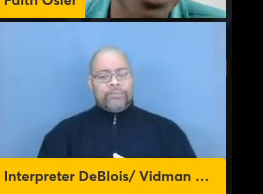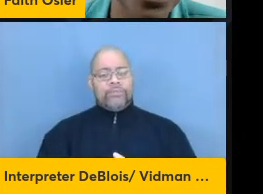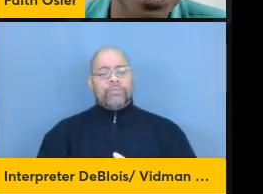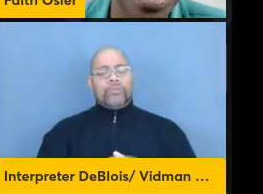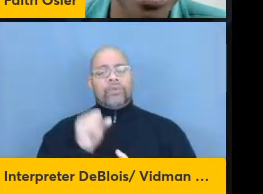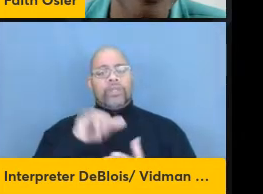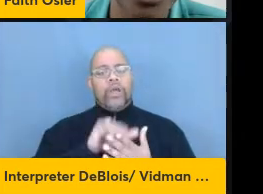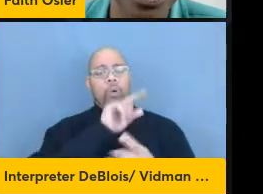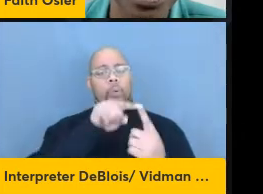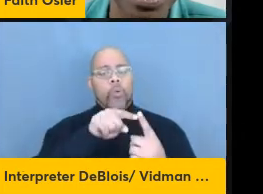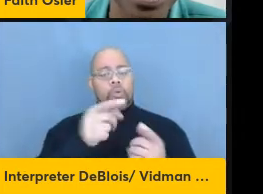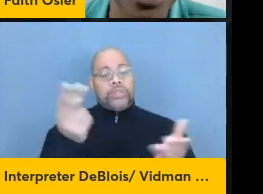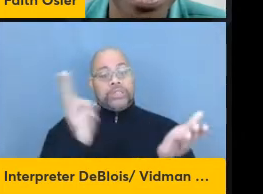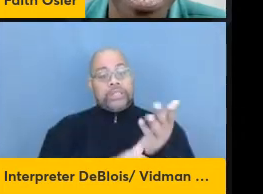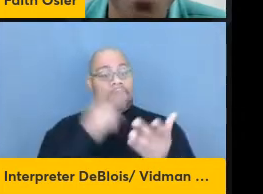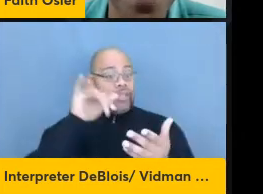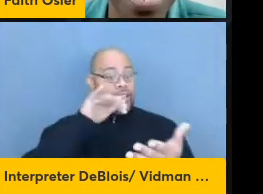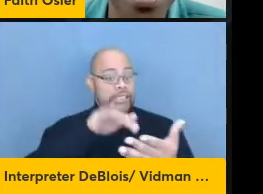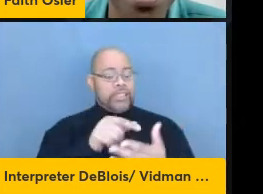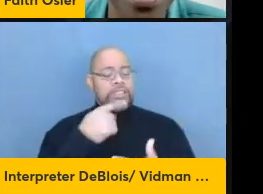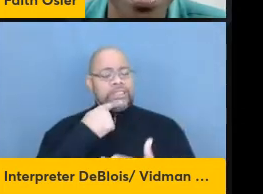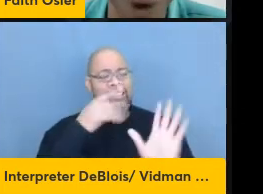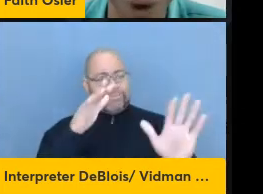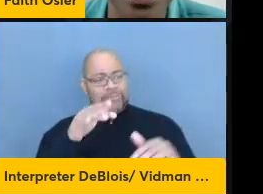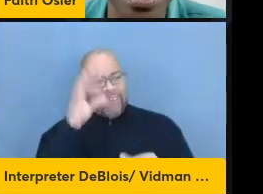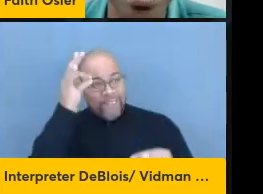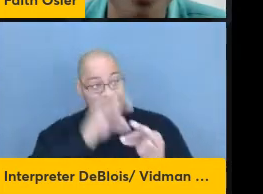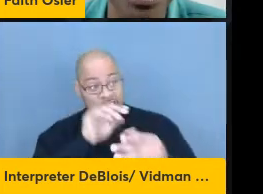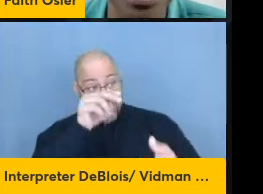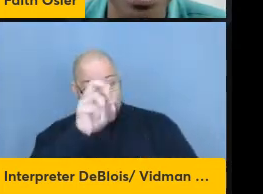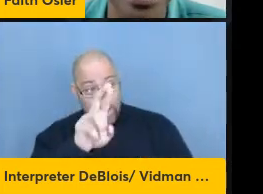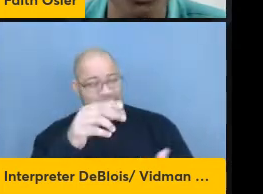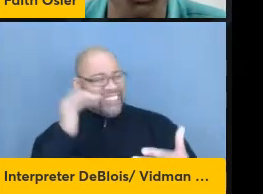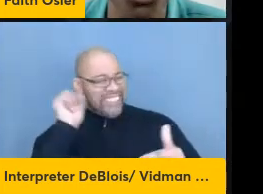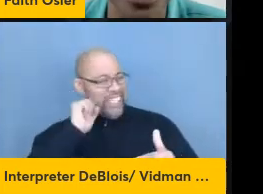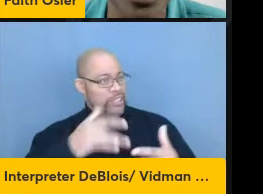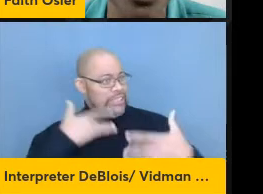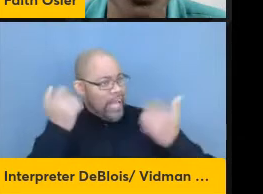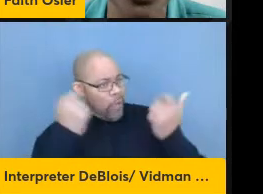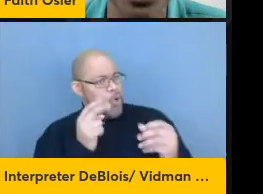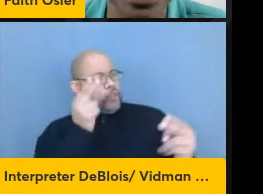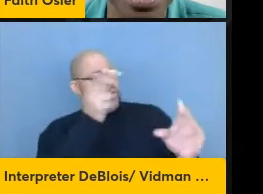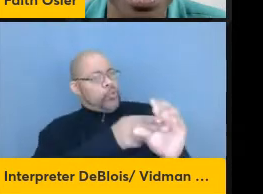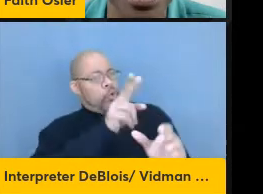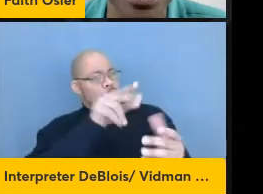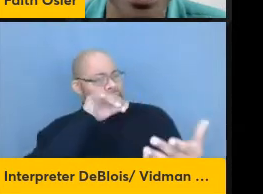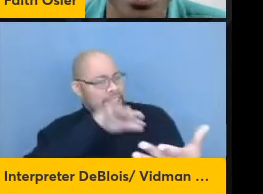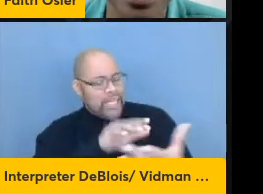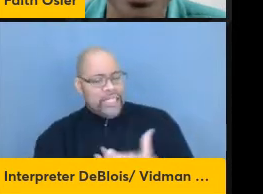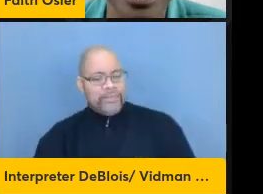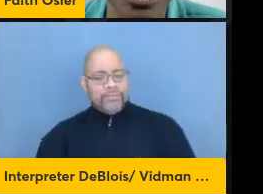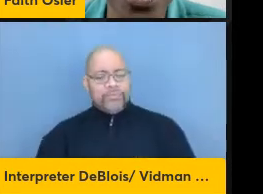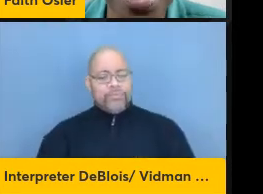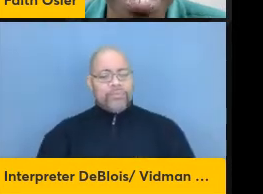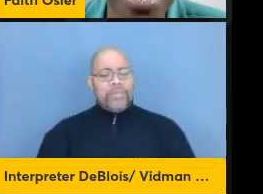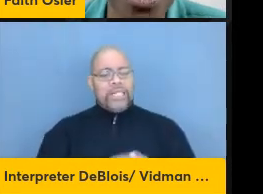you sign up for the study, you say, hey, faith, this sounds exciting, please, can I join your study? And I say, Oh, yes,